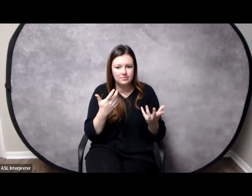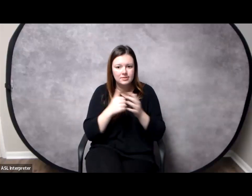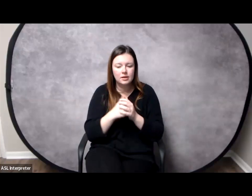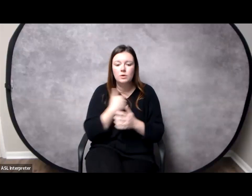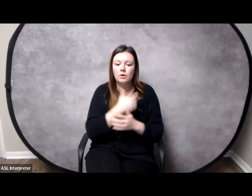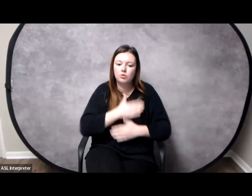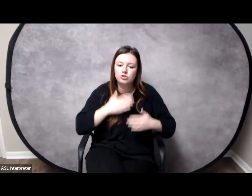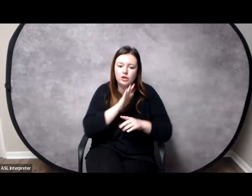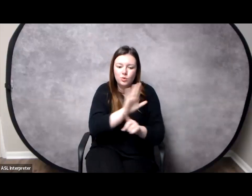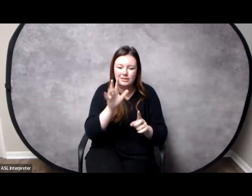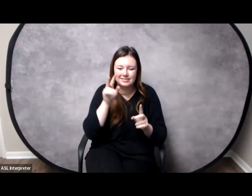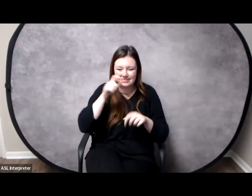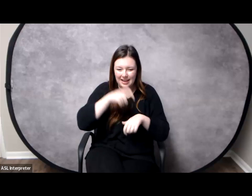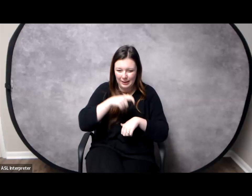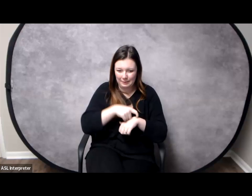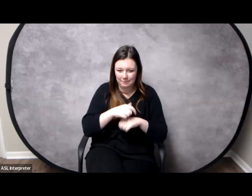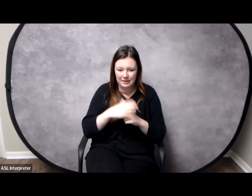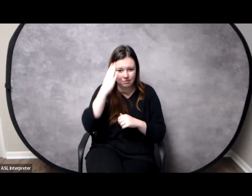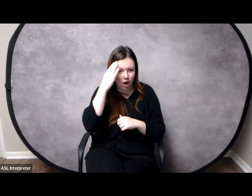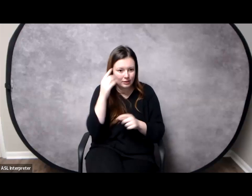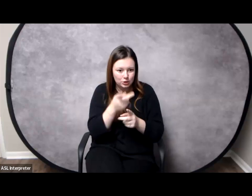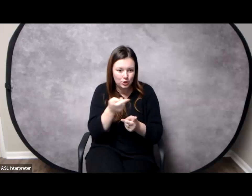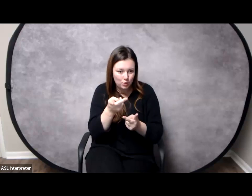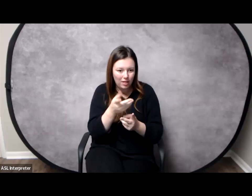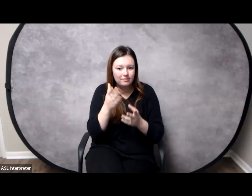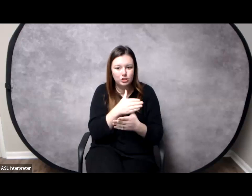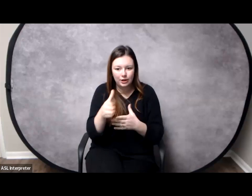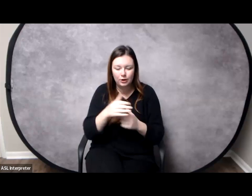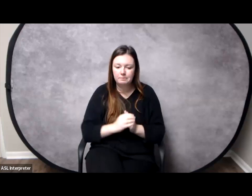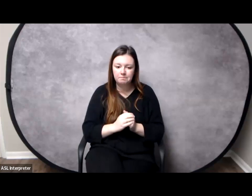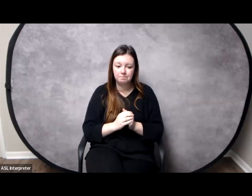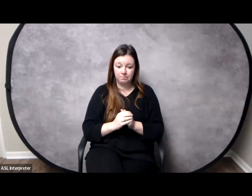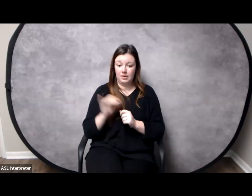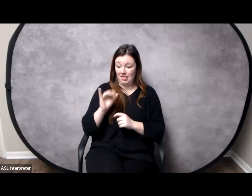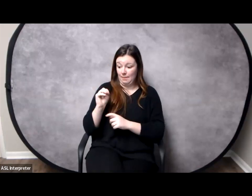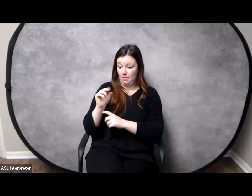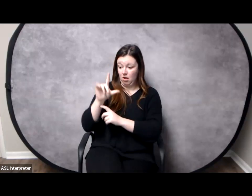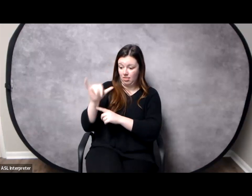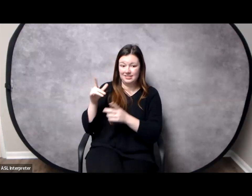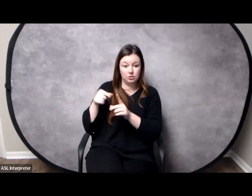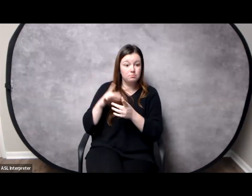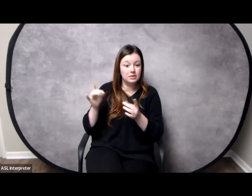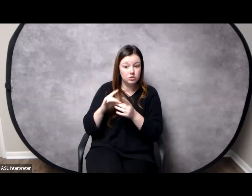Now, I want to remind folks as Molly has said, you know, if you would like to submit comments,